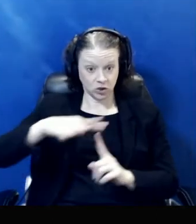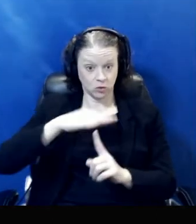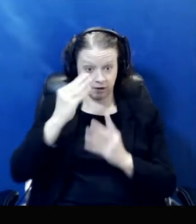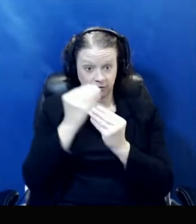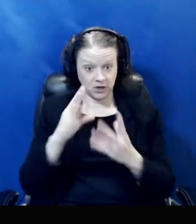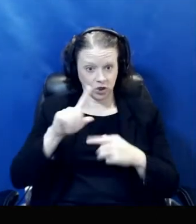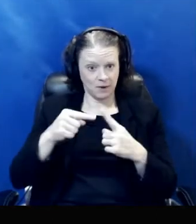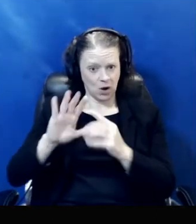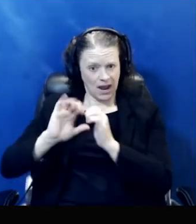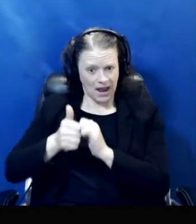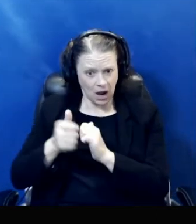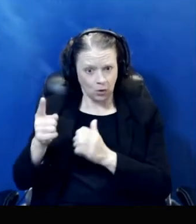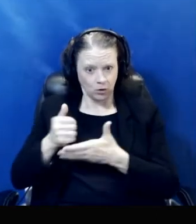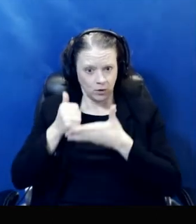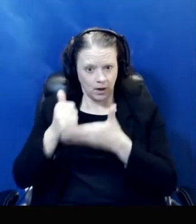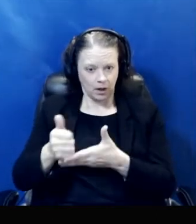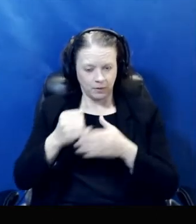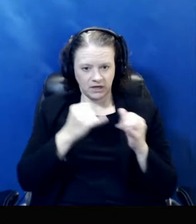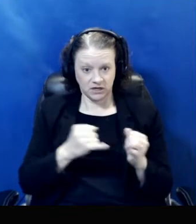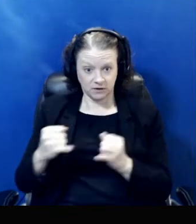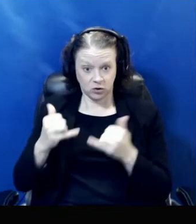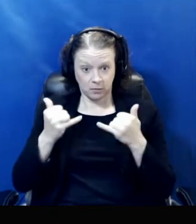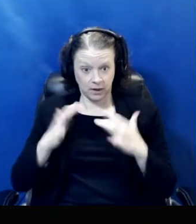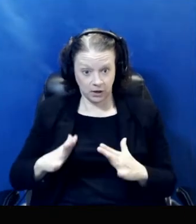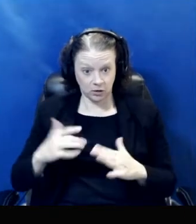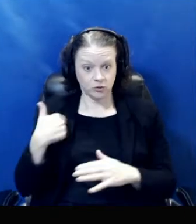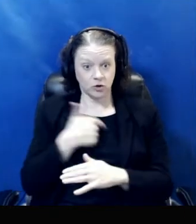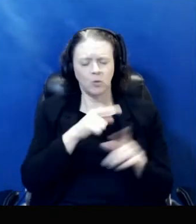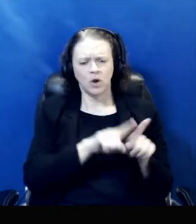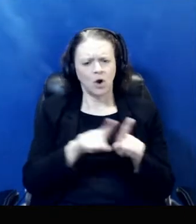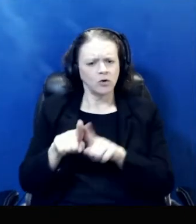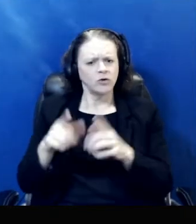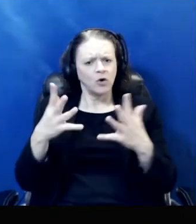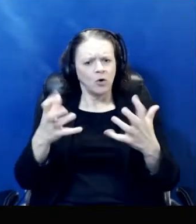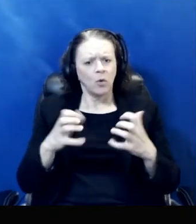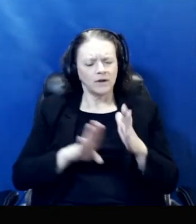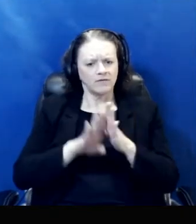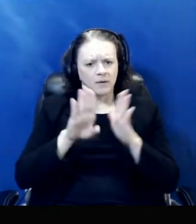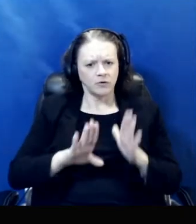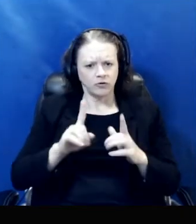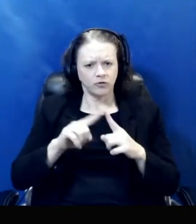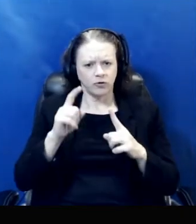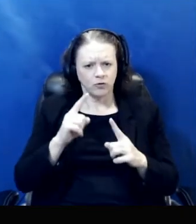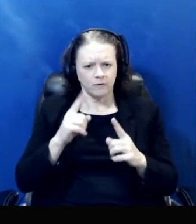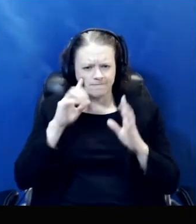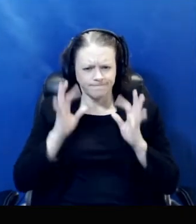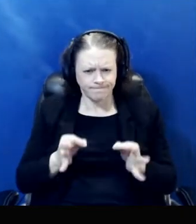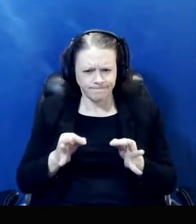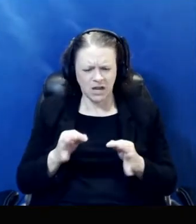we also want to make it easier for developers to determine which XAGs are most relevant to their game